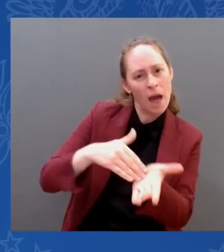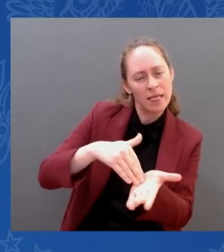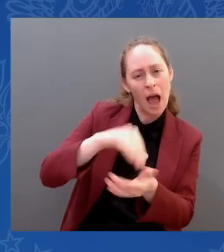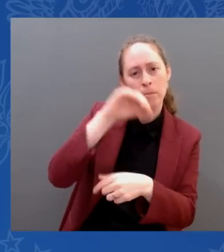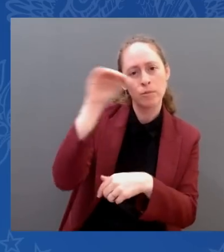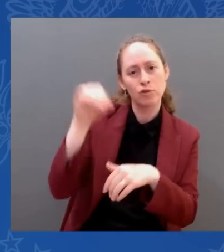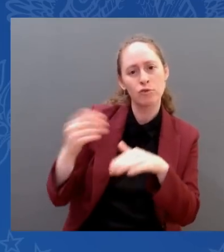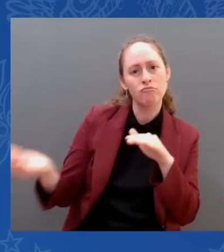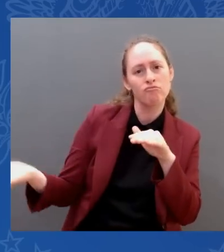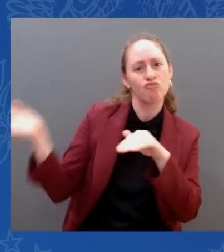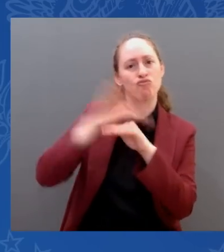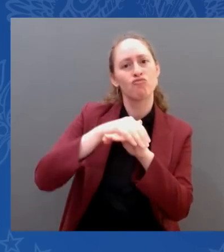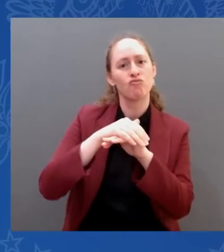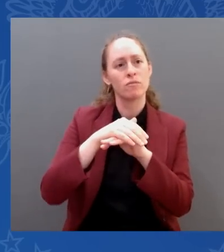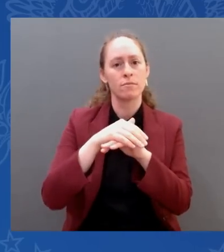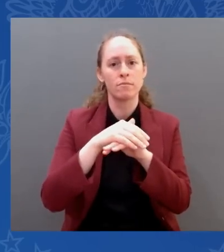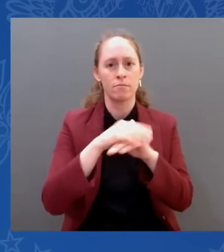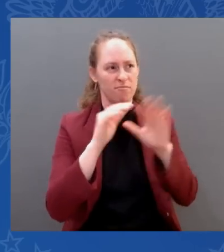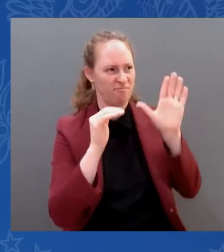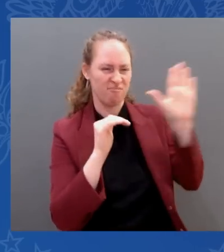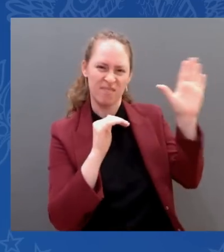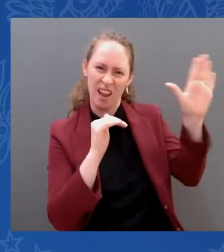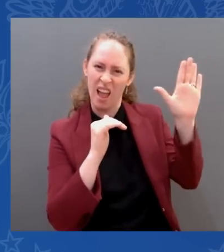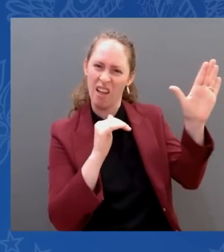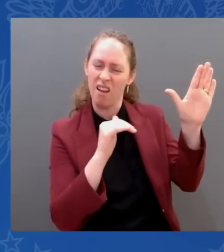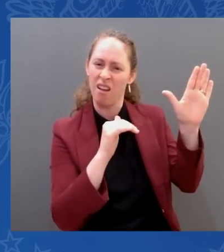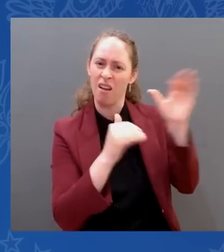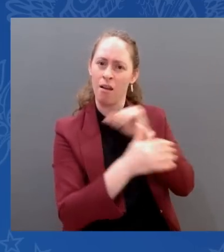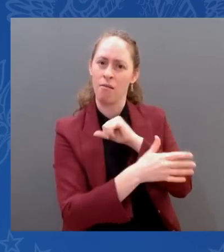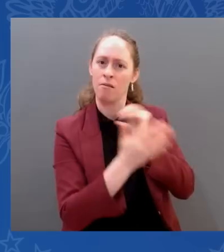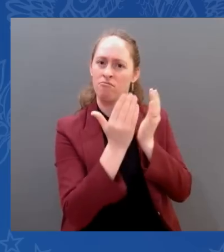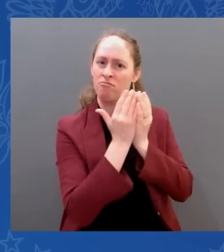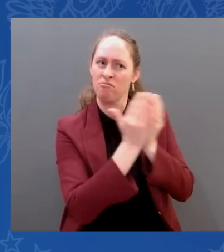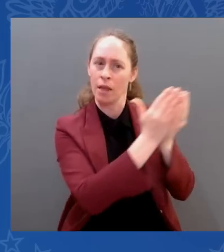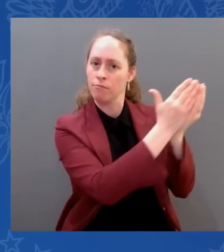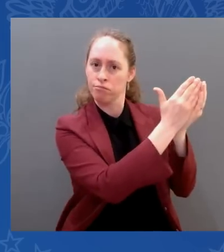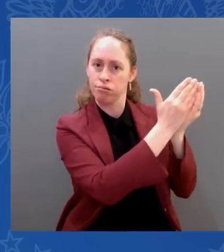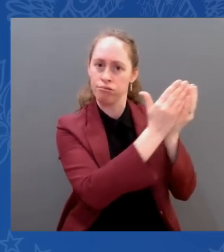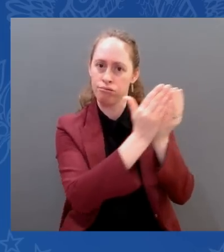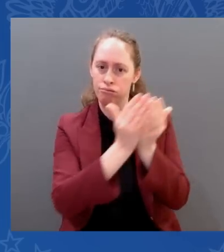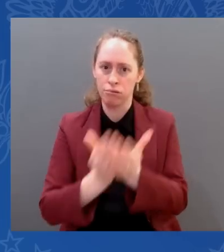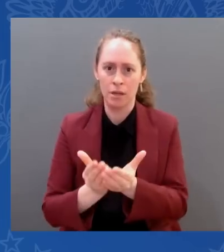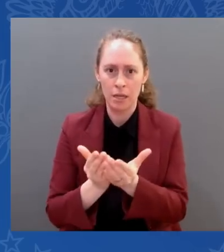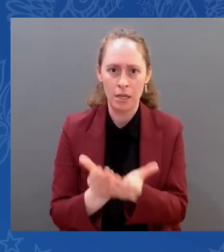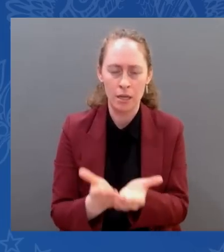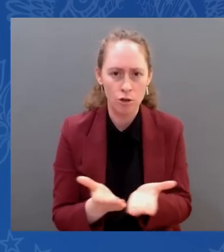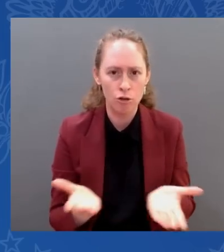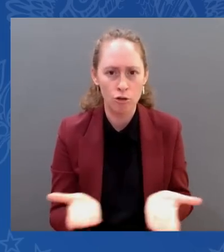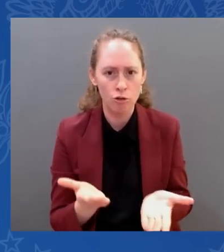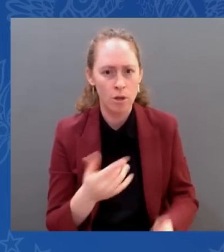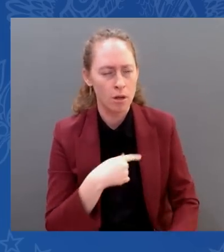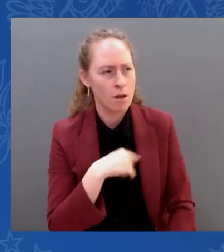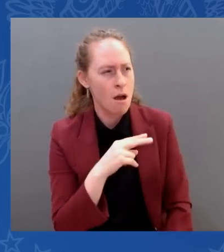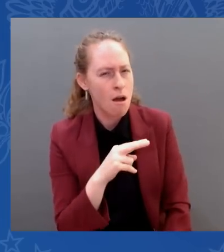that raise their prices while raking in, just last year, $190 billion in profit --